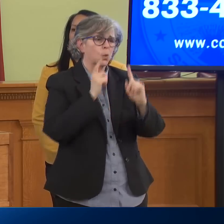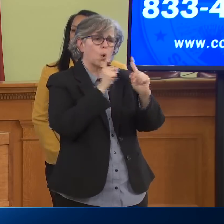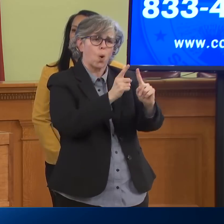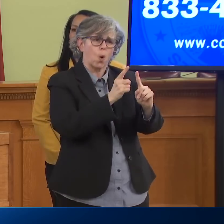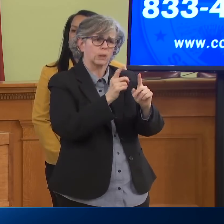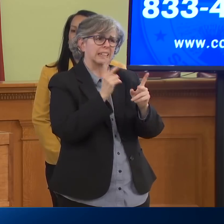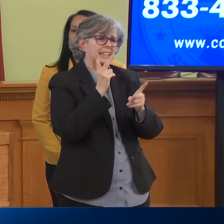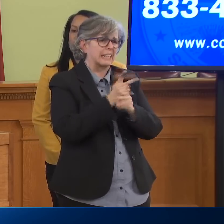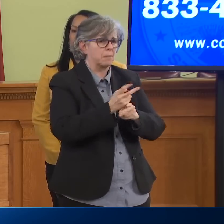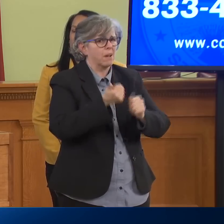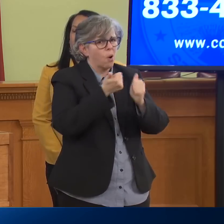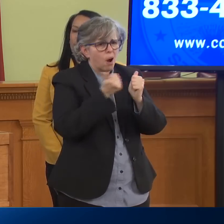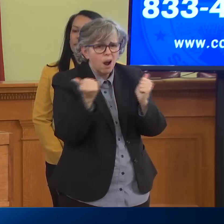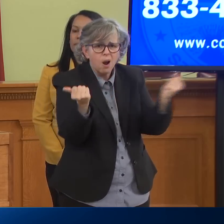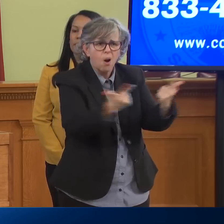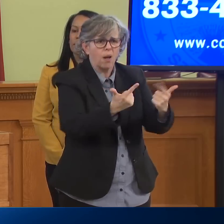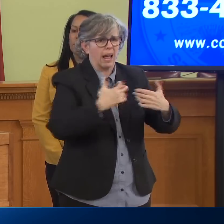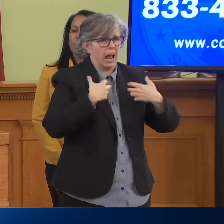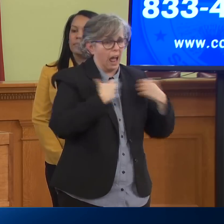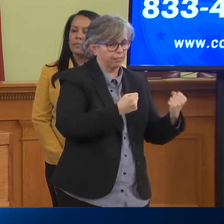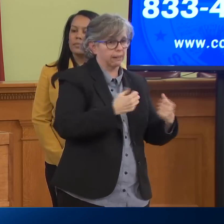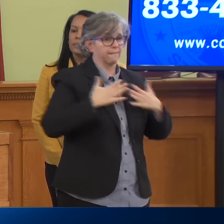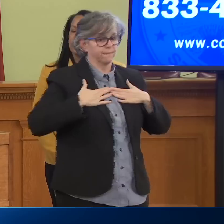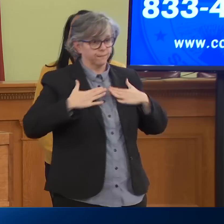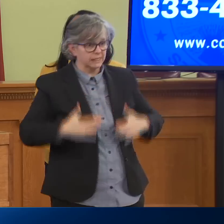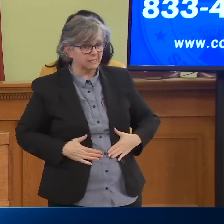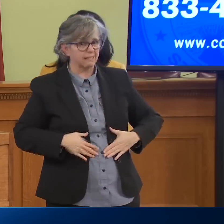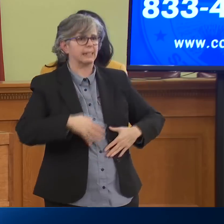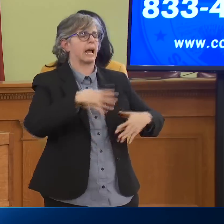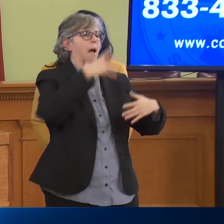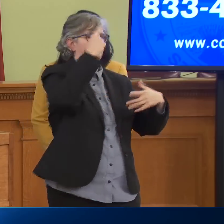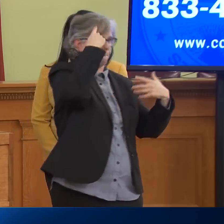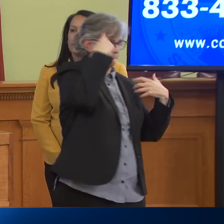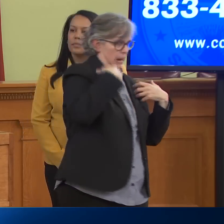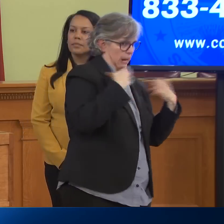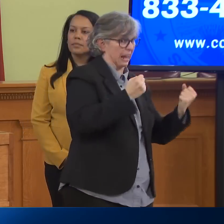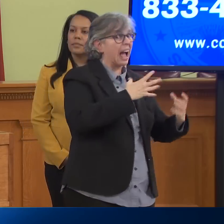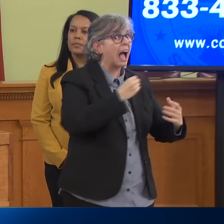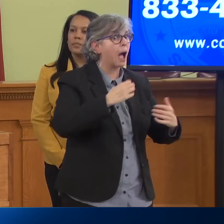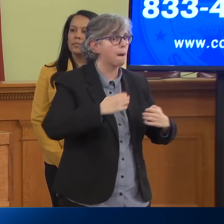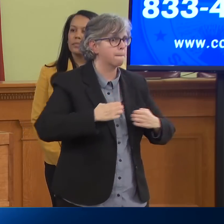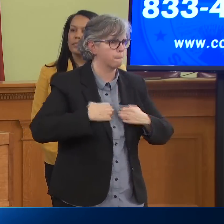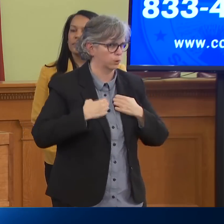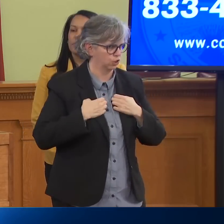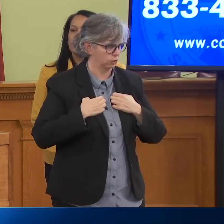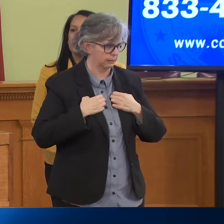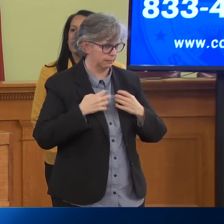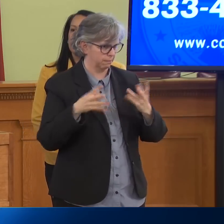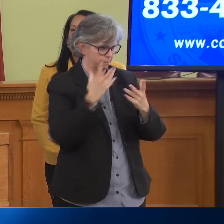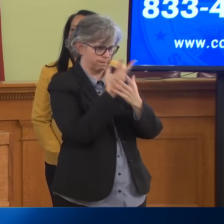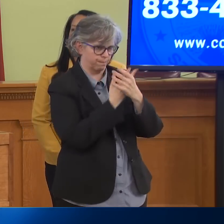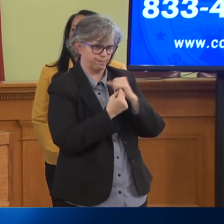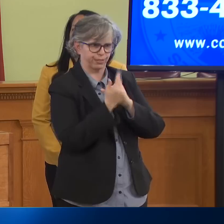PATIENTS FROM POTENTIAL EXPOSURE AND THE WORK FORCE FROM POTENTIAL EXPOSURE. IT IS INTENDED TO KEEP EVERYONE HEALTHY AND ALWAYS. NOT ONLY